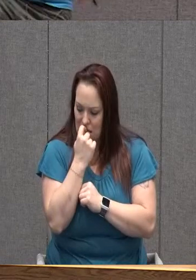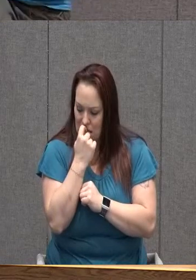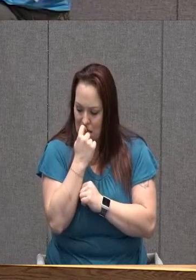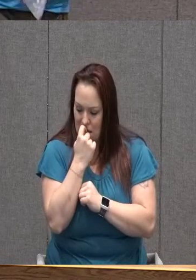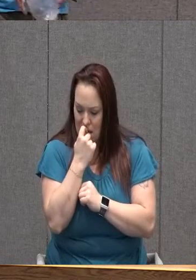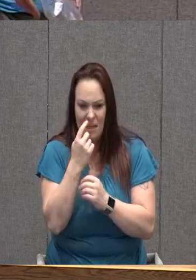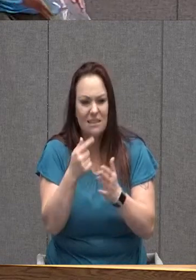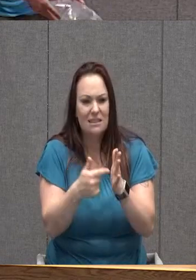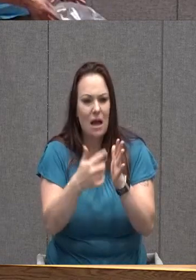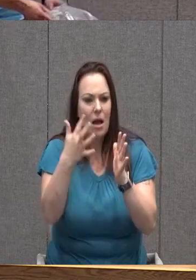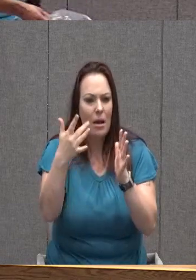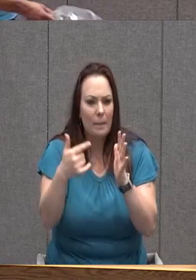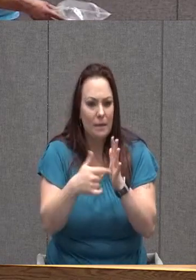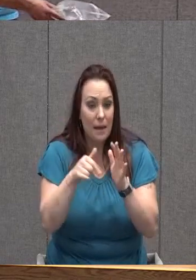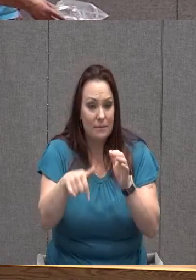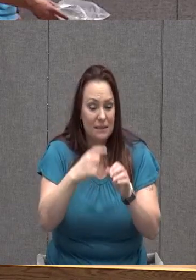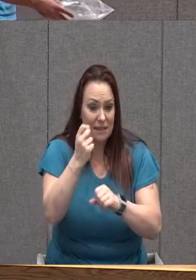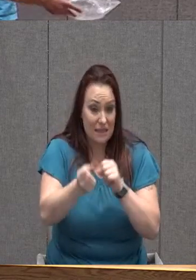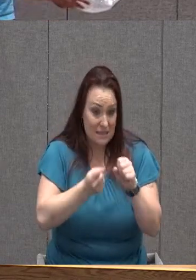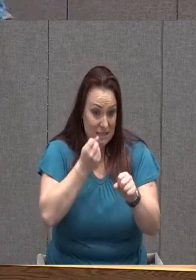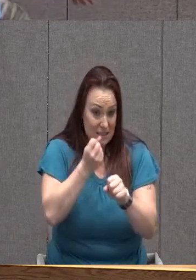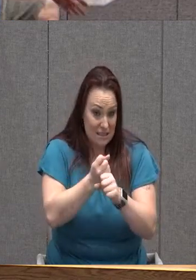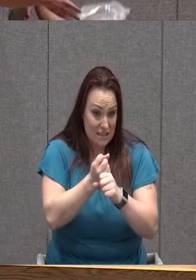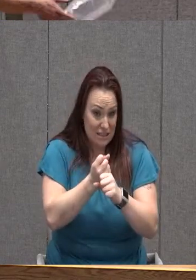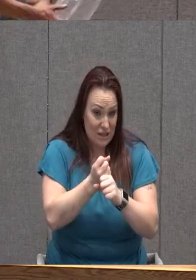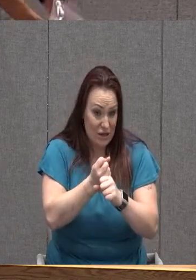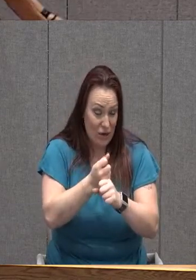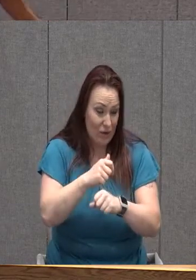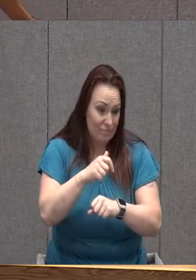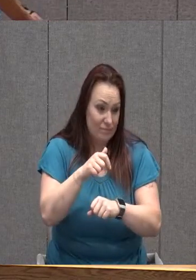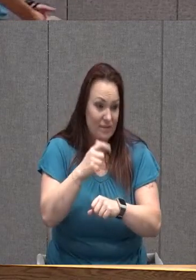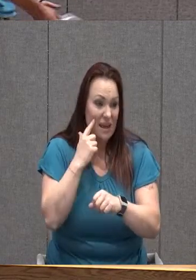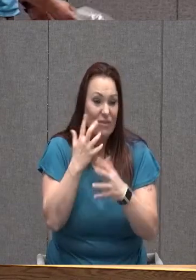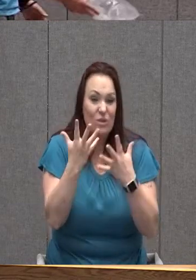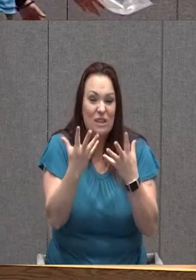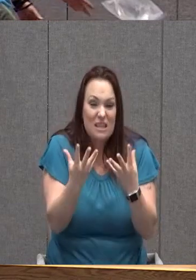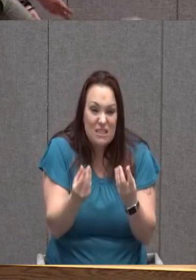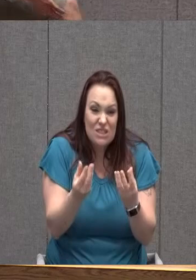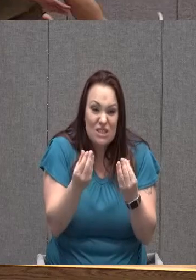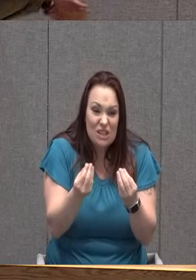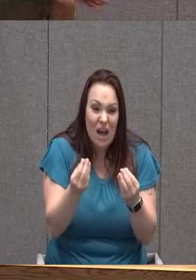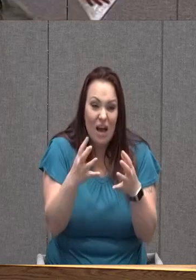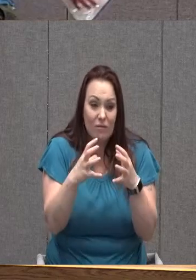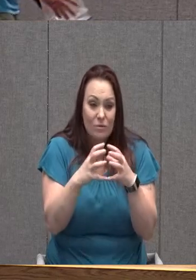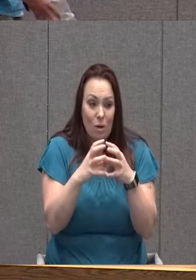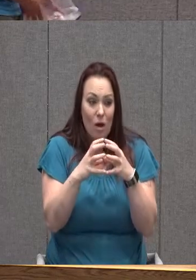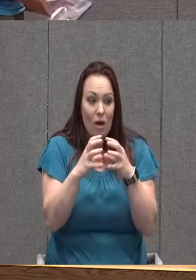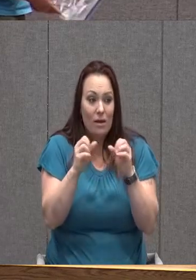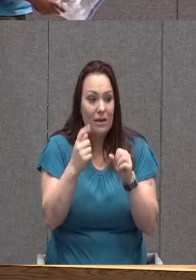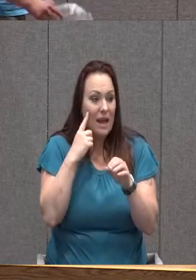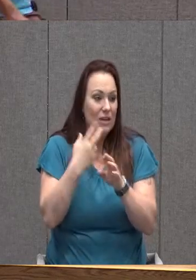is sometimes this time of year they have the really soft balls that you can use for kinda anything.